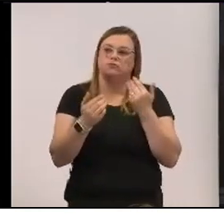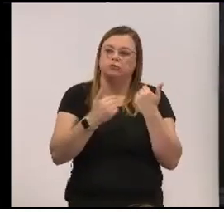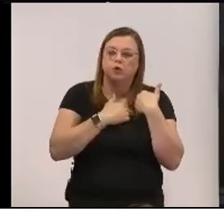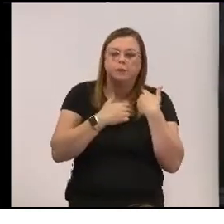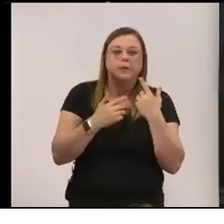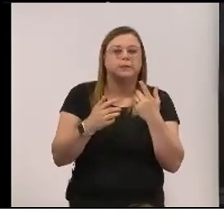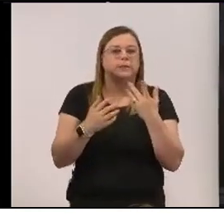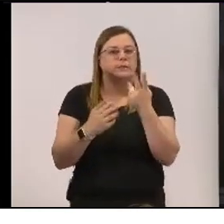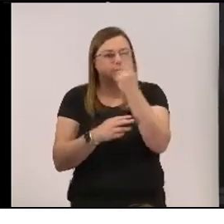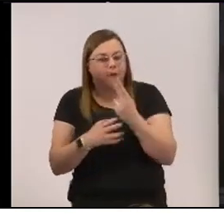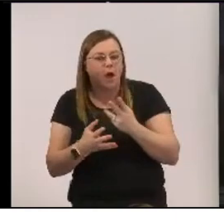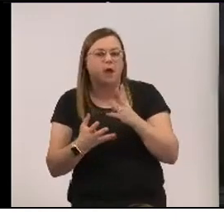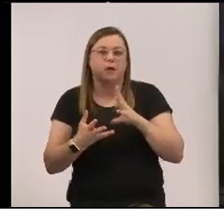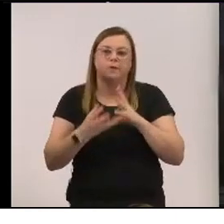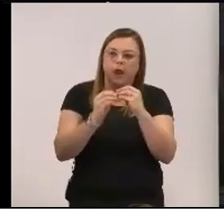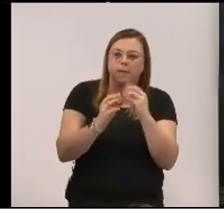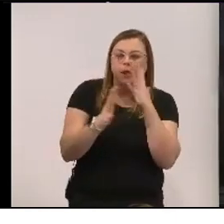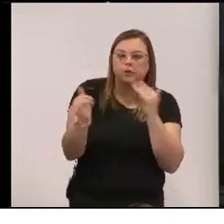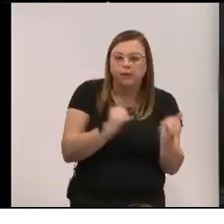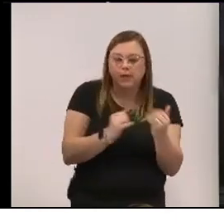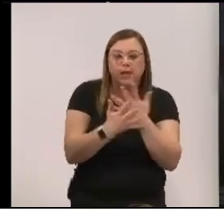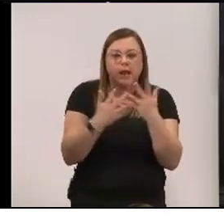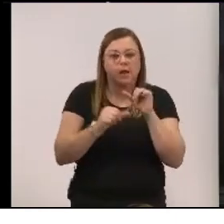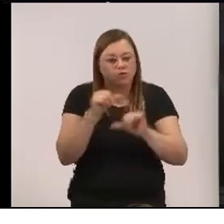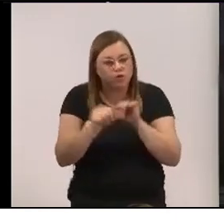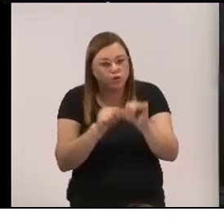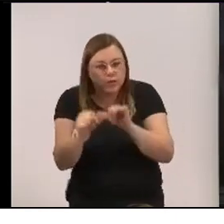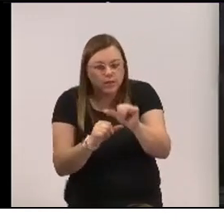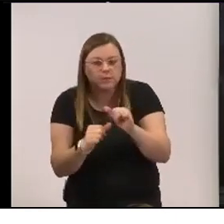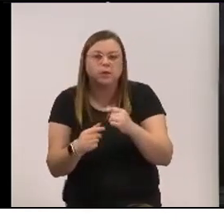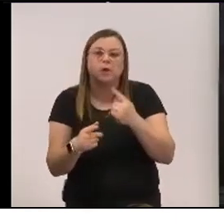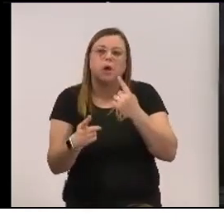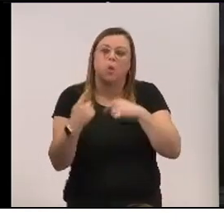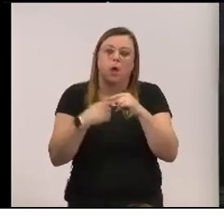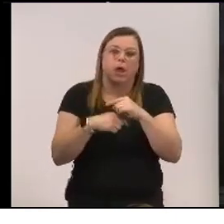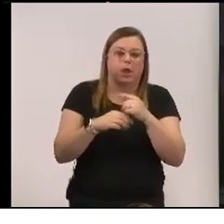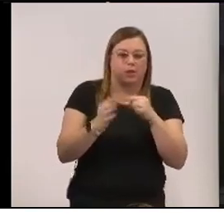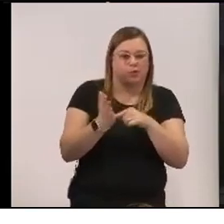development or testing any of those processes. And then we build tooling on top of that to,